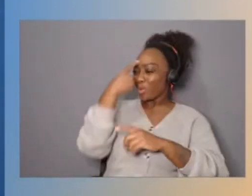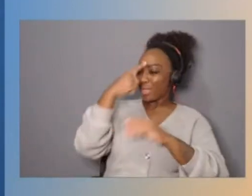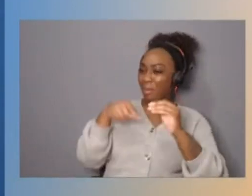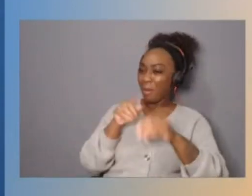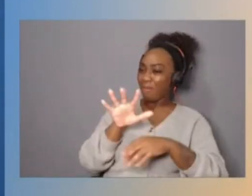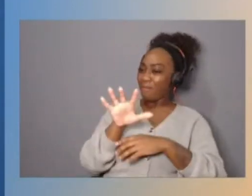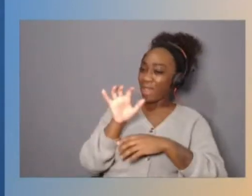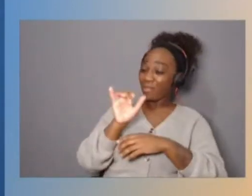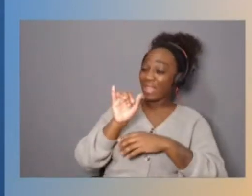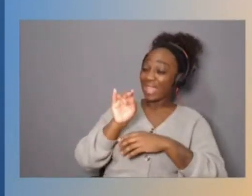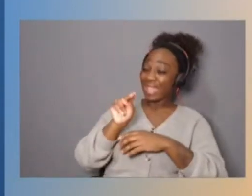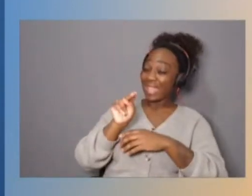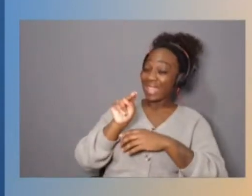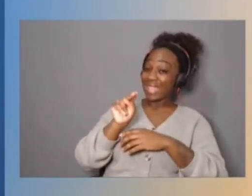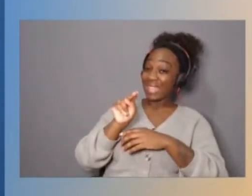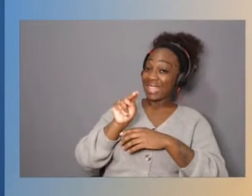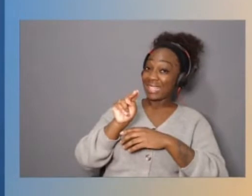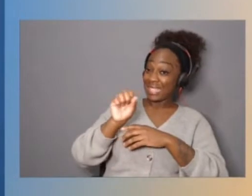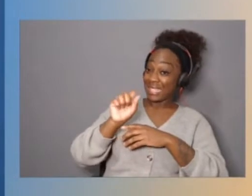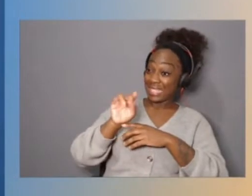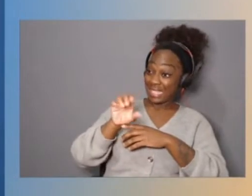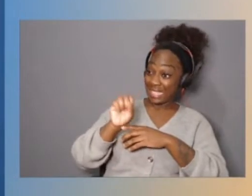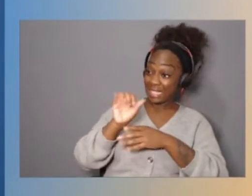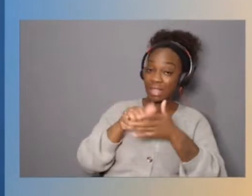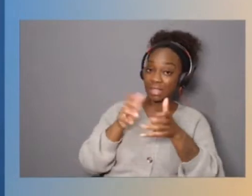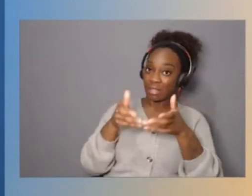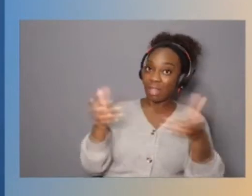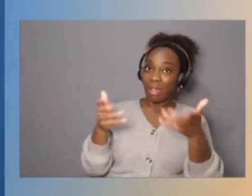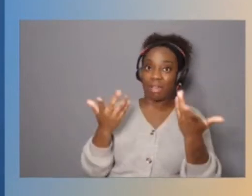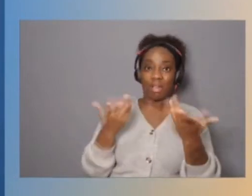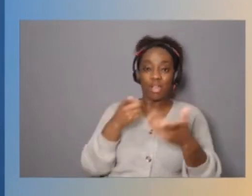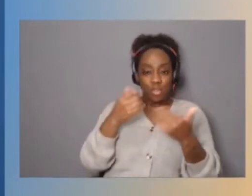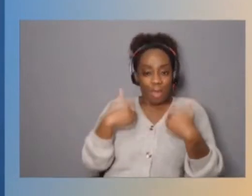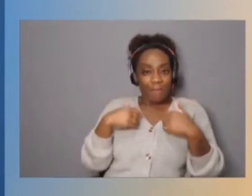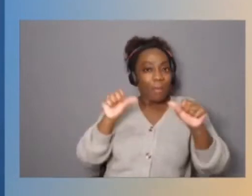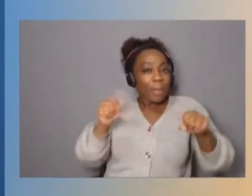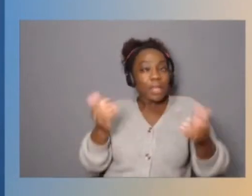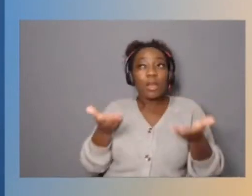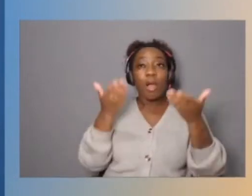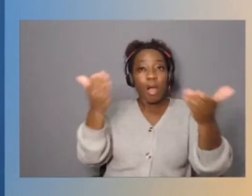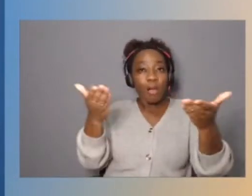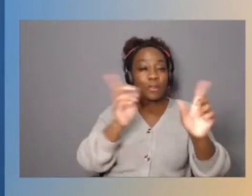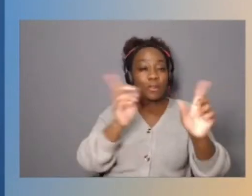And really it's all about offering customers choice to optimize that the way that they want,